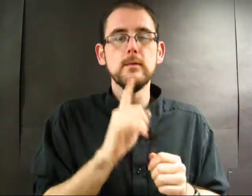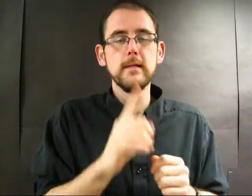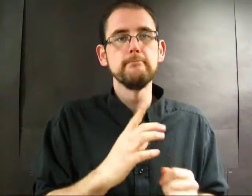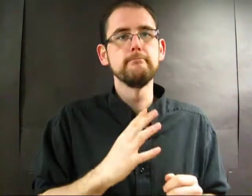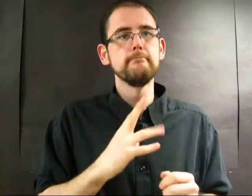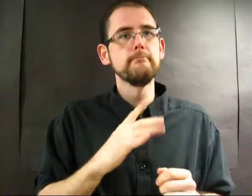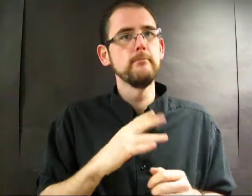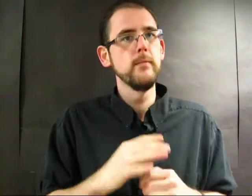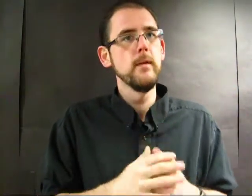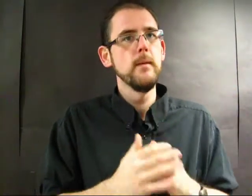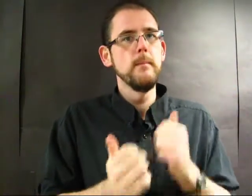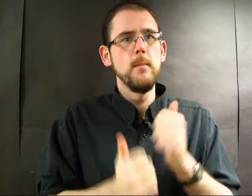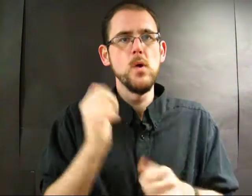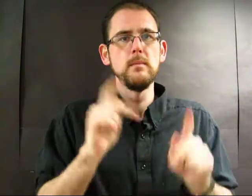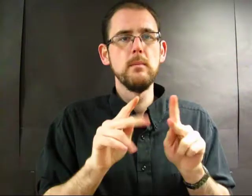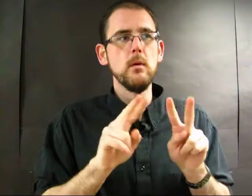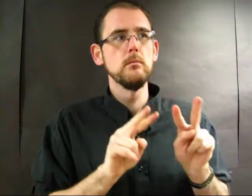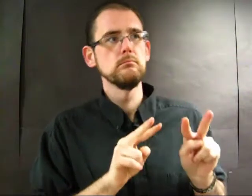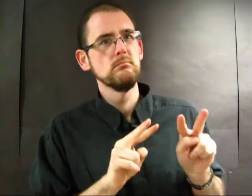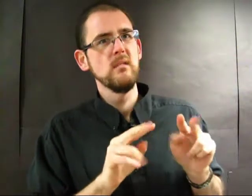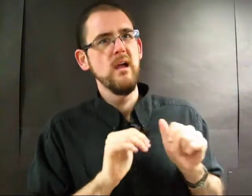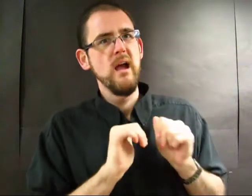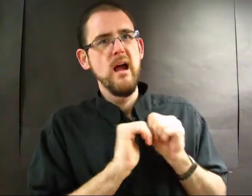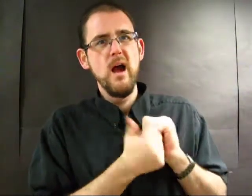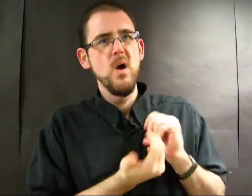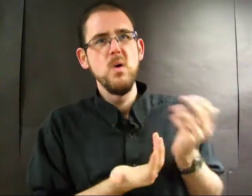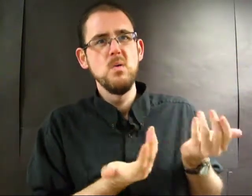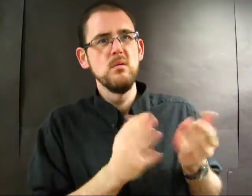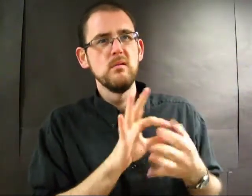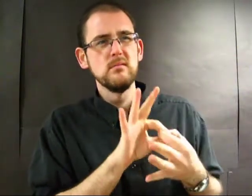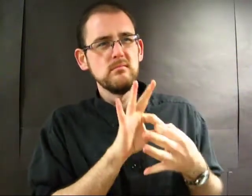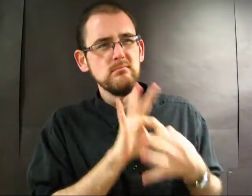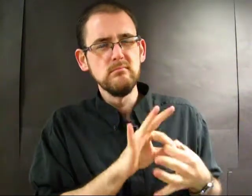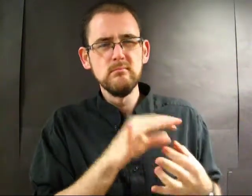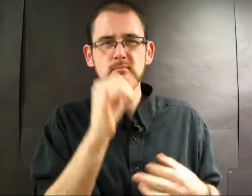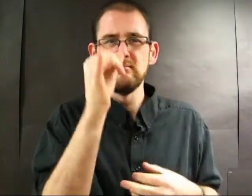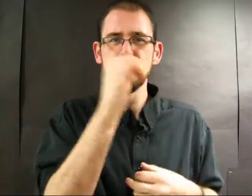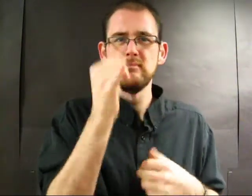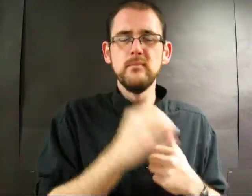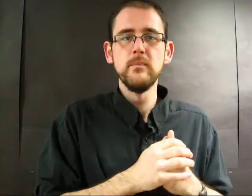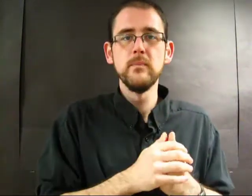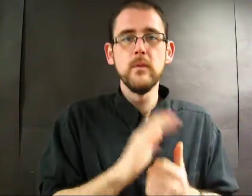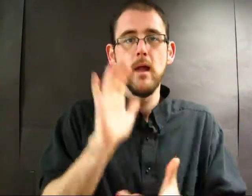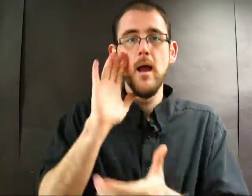It was widely commented upon by people who were surprised at how well she worked with the animals.